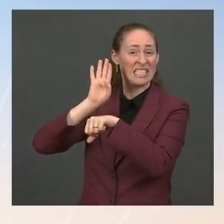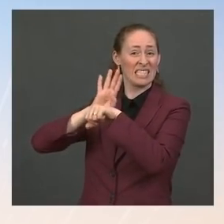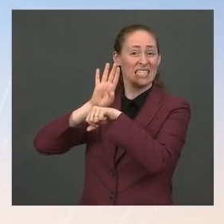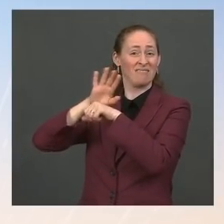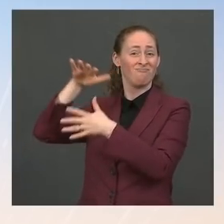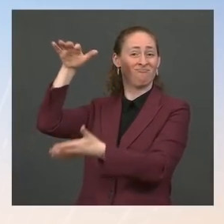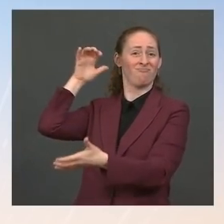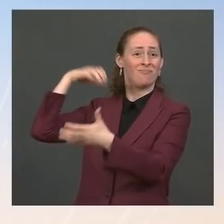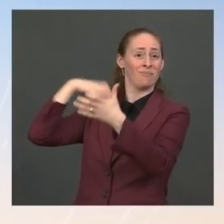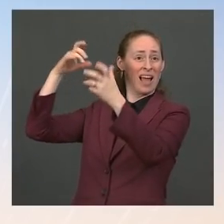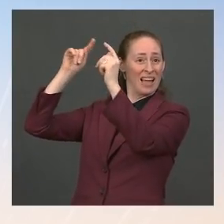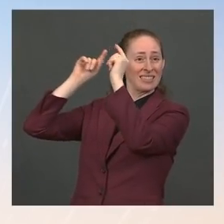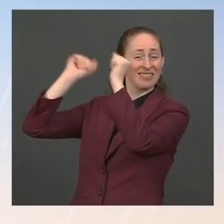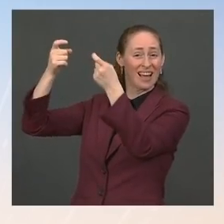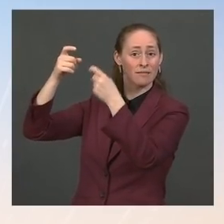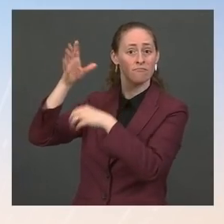is somehow a tax on the middle class.